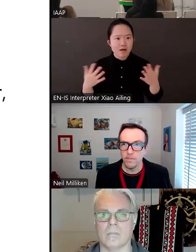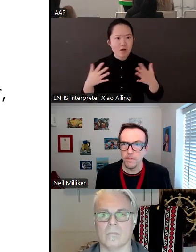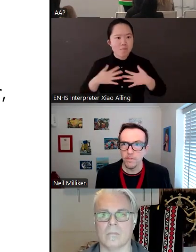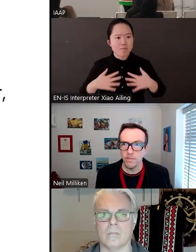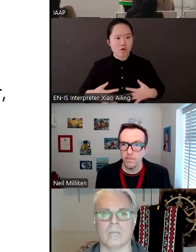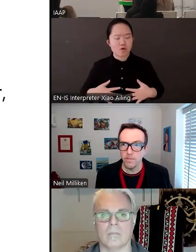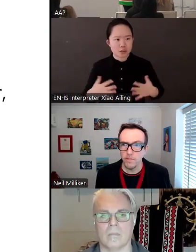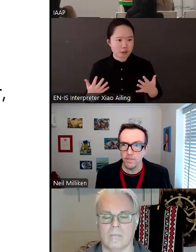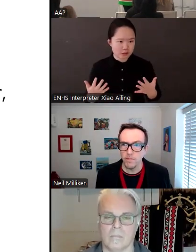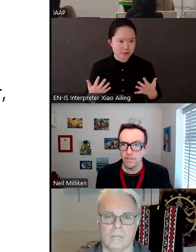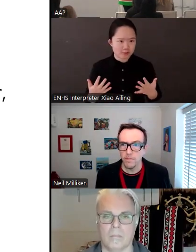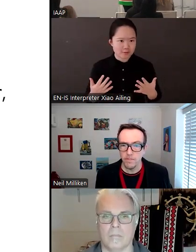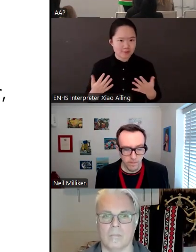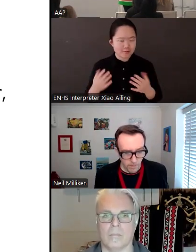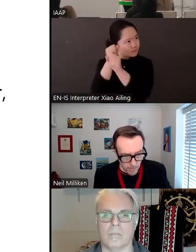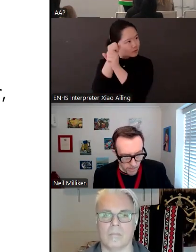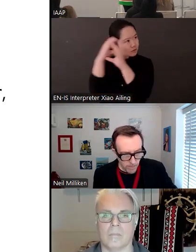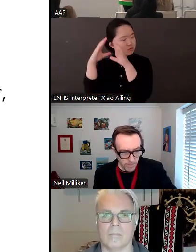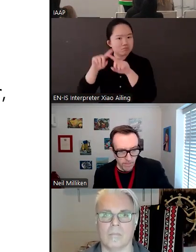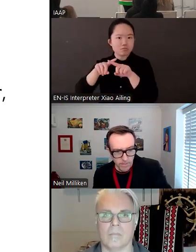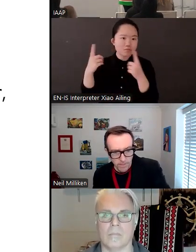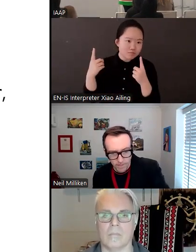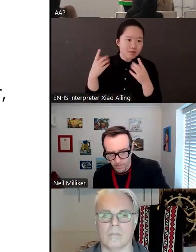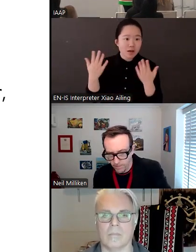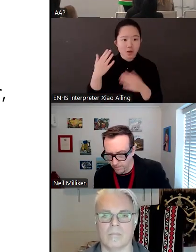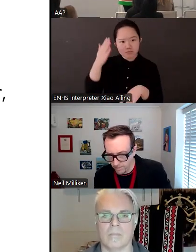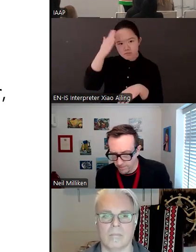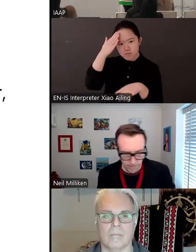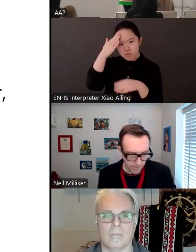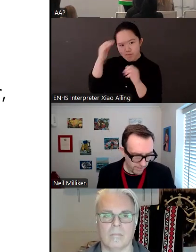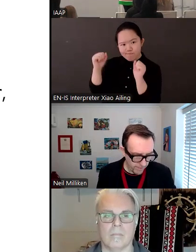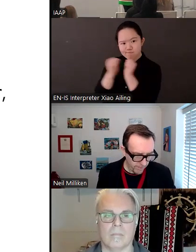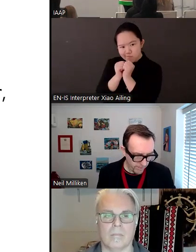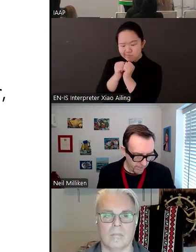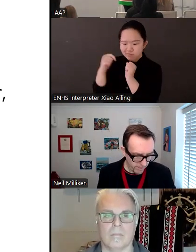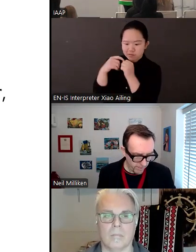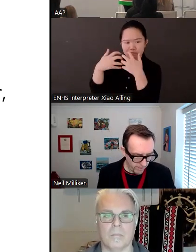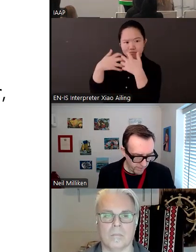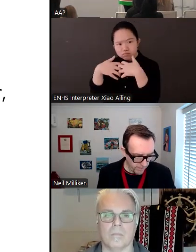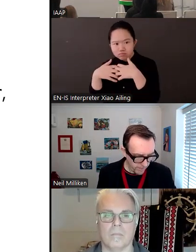A brain that has that difference in many, many ways that we have to work around?